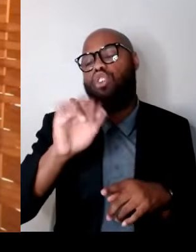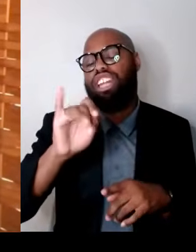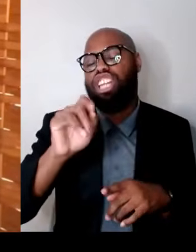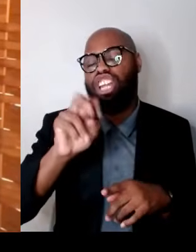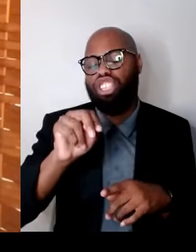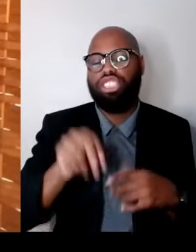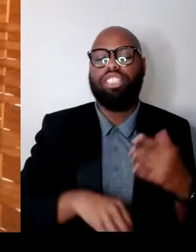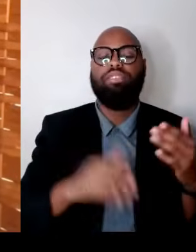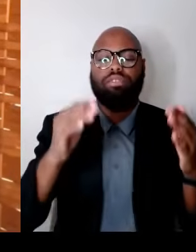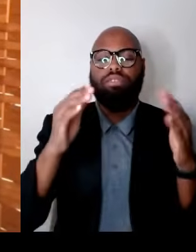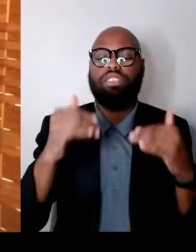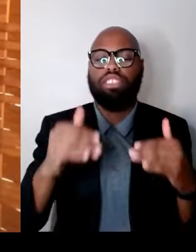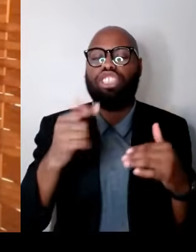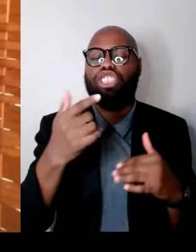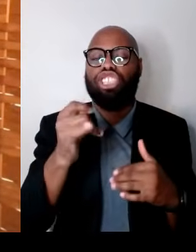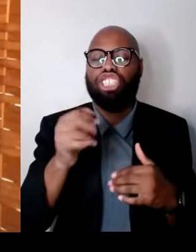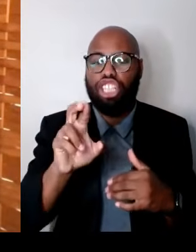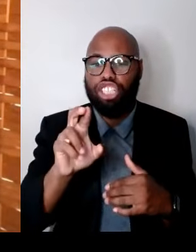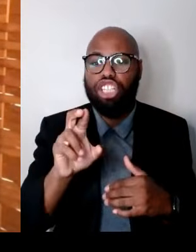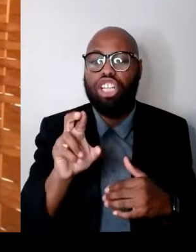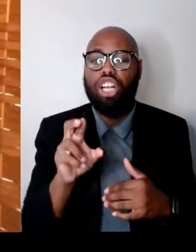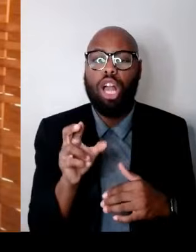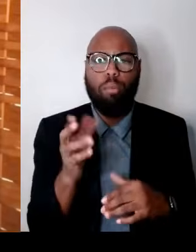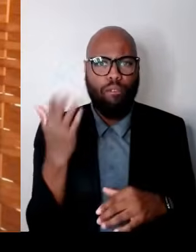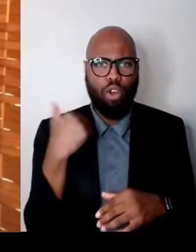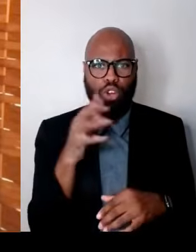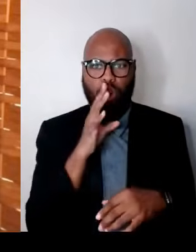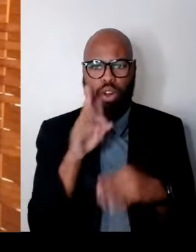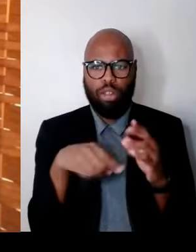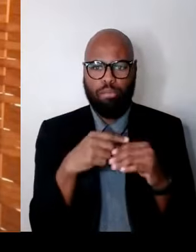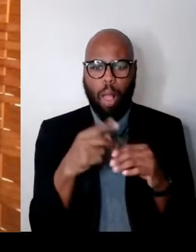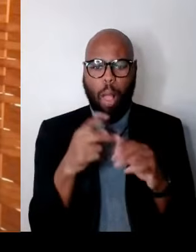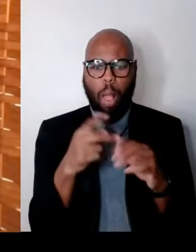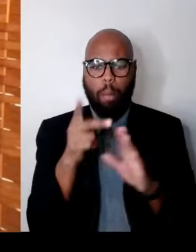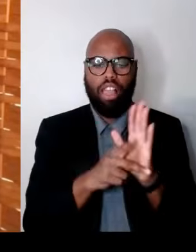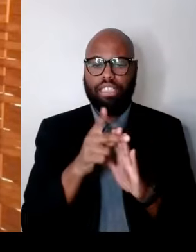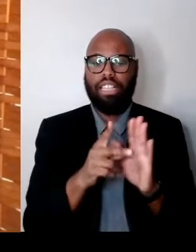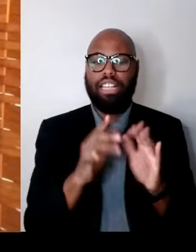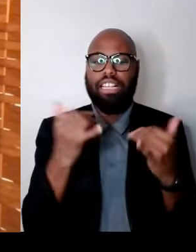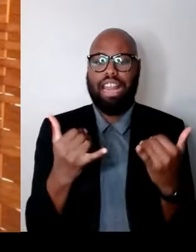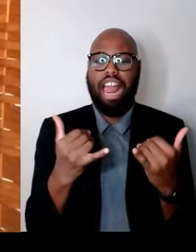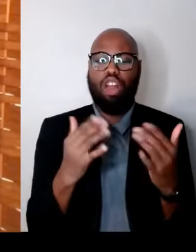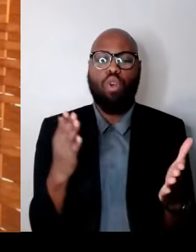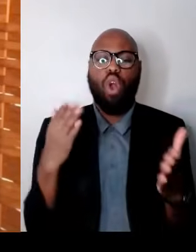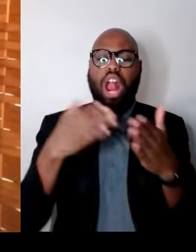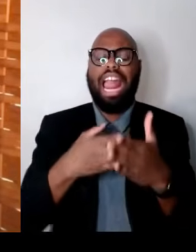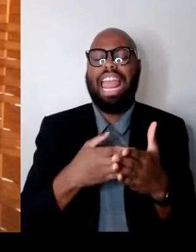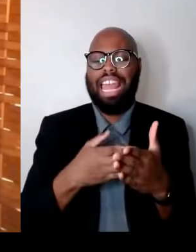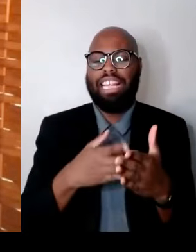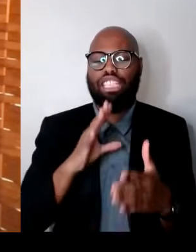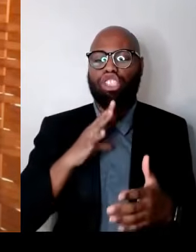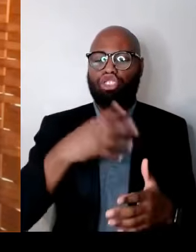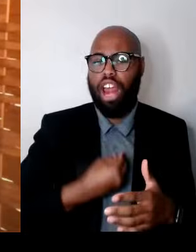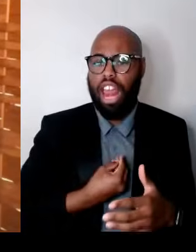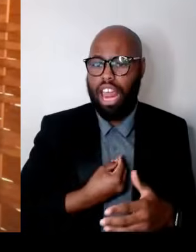you talked about some policies that currently are anti-trans. We have 51 states, but we know that the anti-trans laws